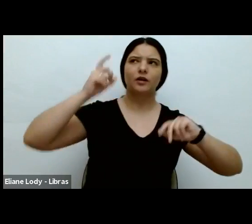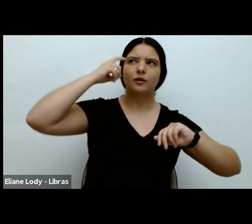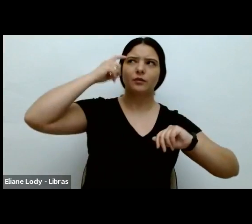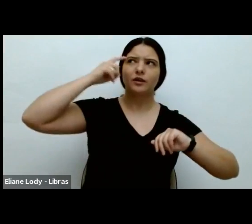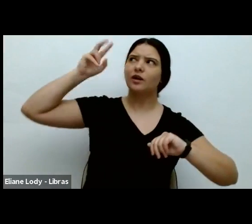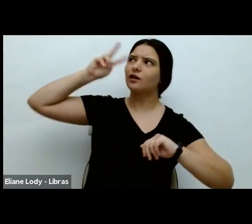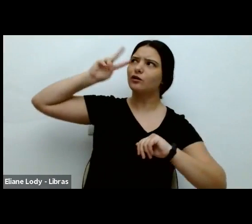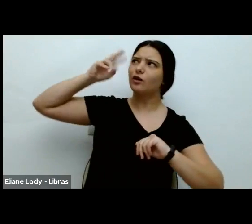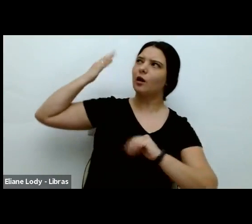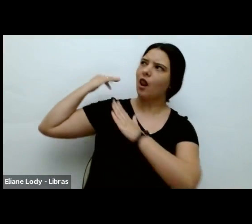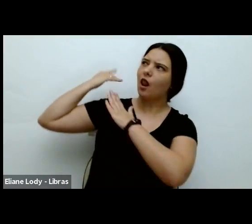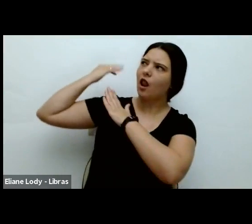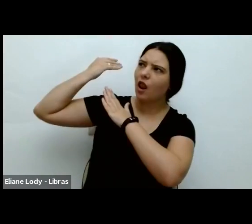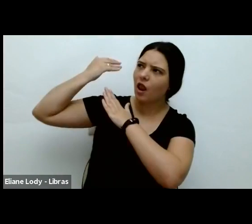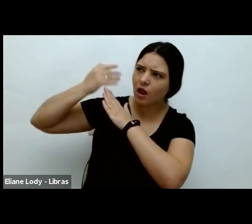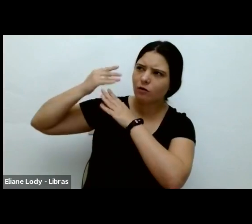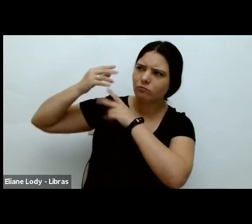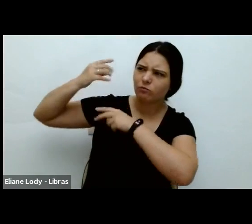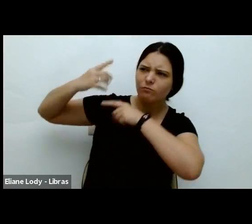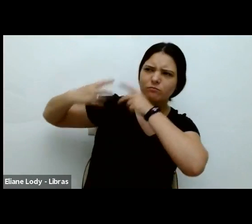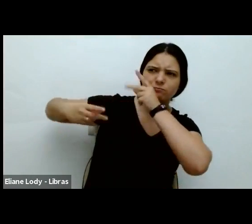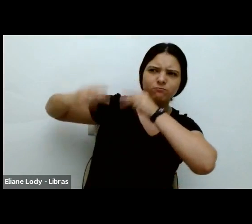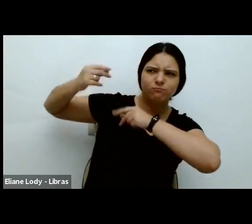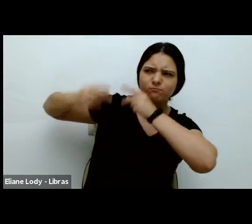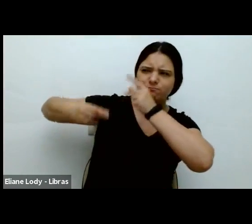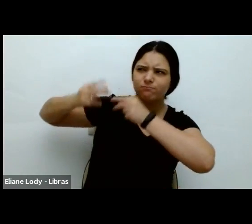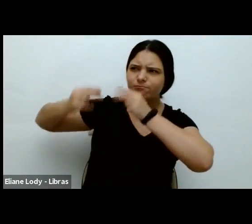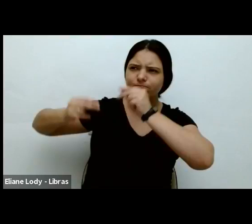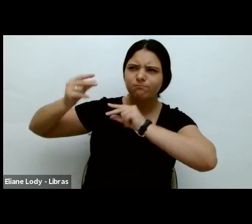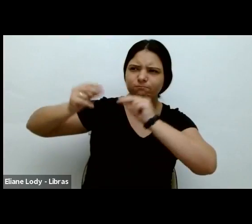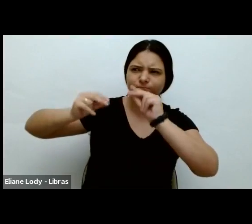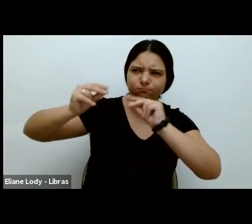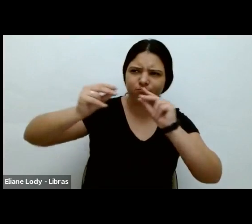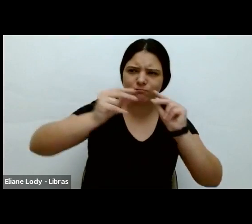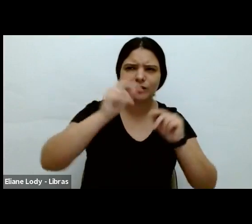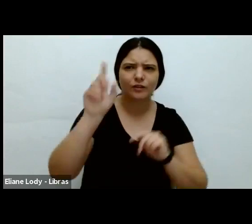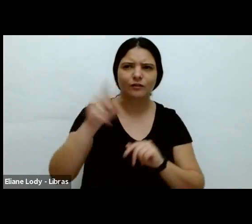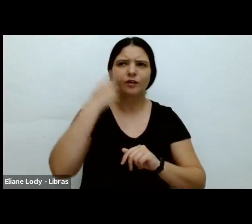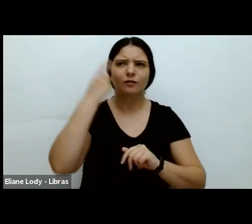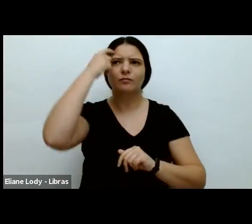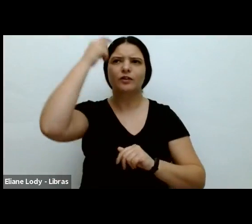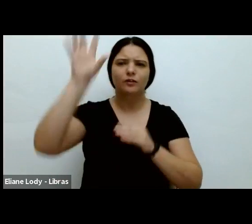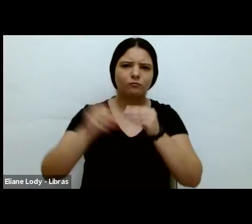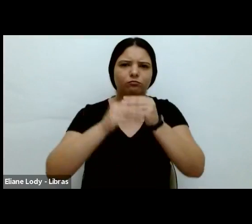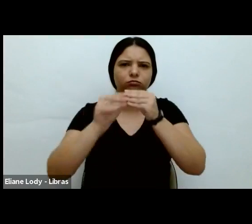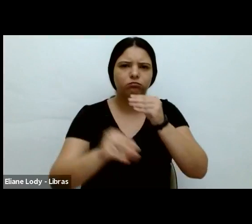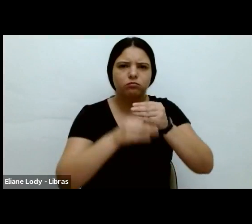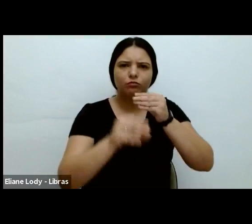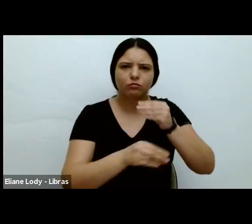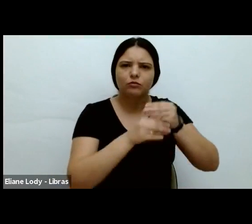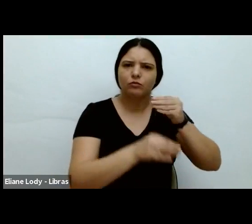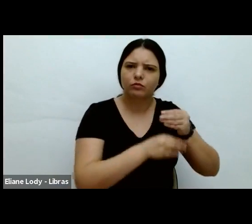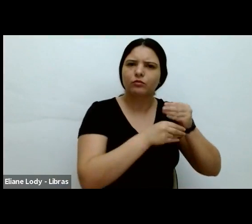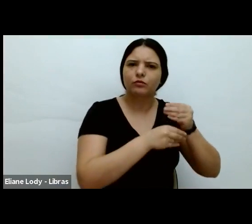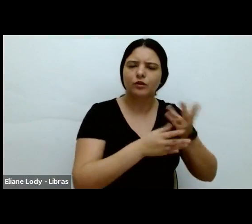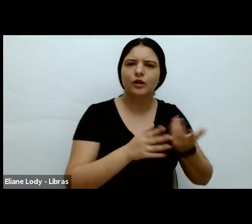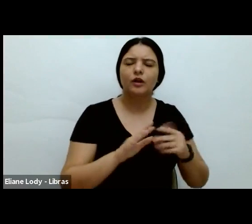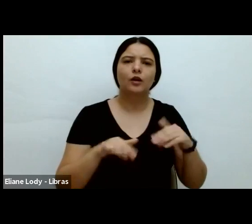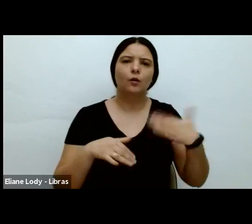Which then allows Which then allowed. Which then allowed to co create the size to co create this is the object type co create this is the object type. bro. Hi